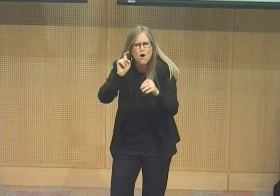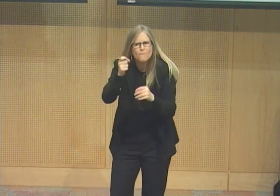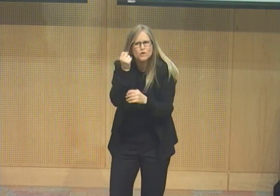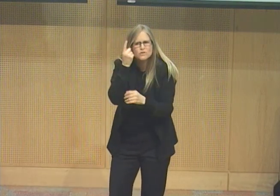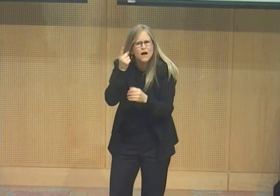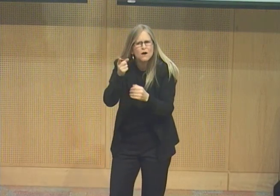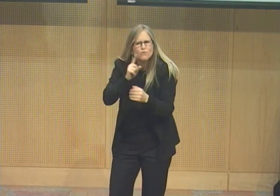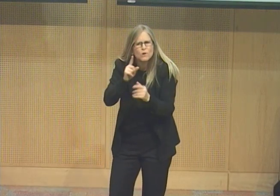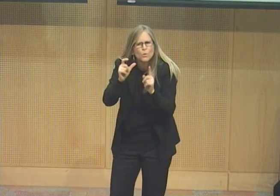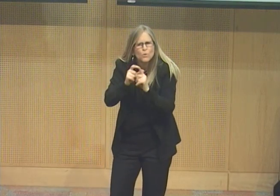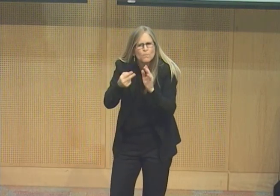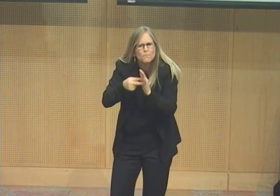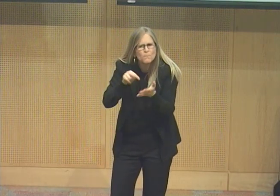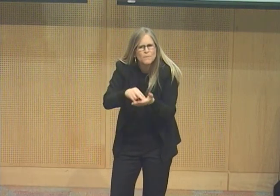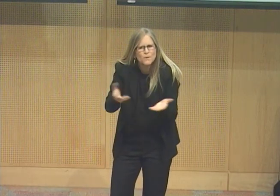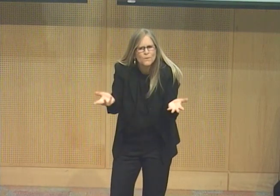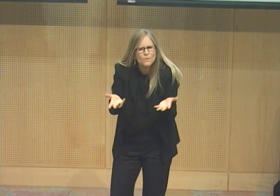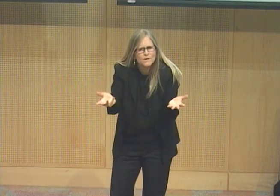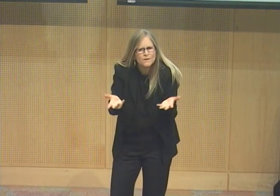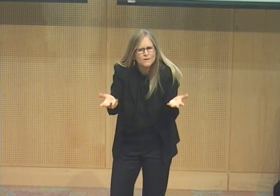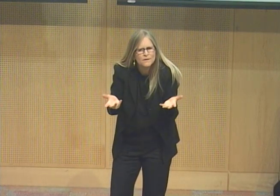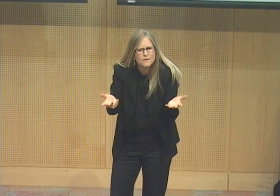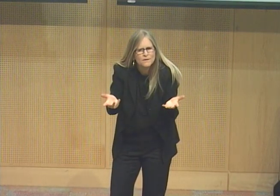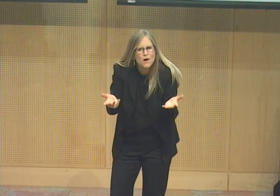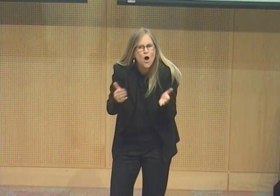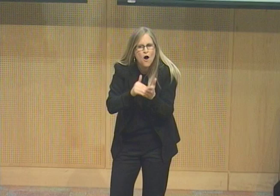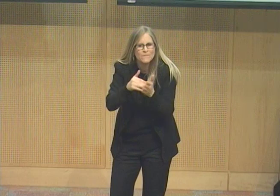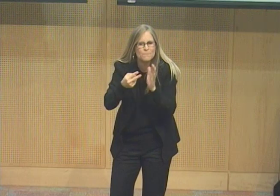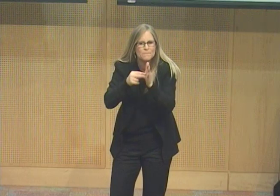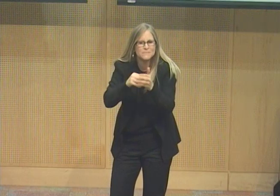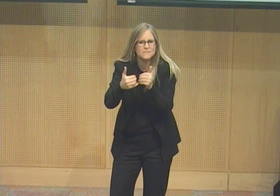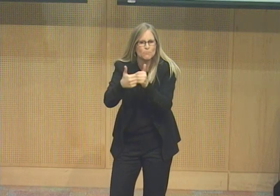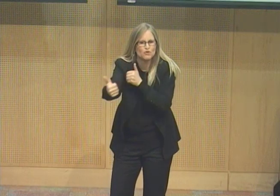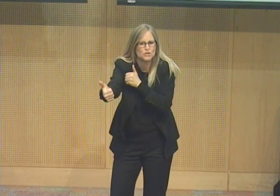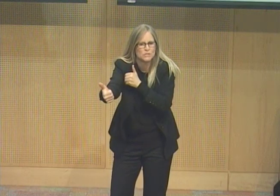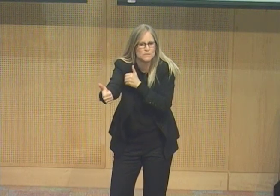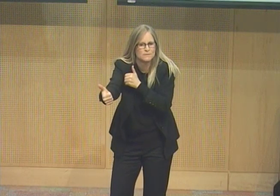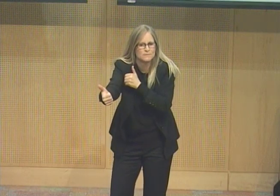Now, I think it's important that we have an understanding of the semantic intent of the word.